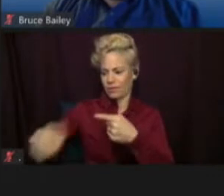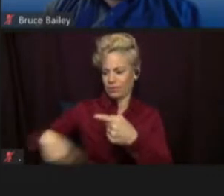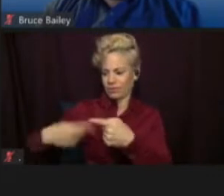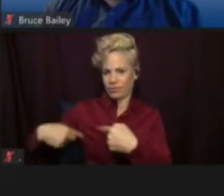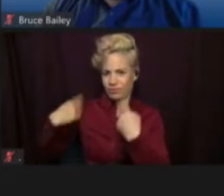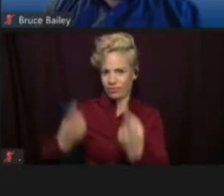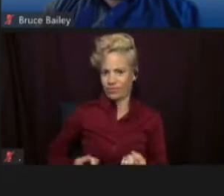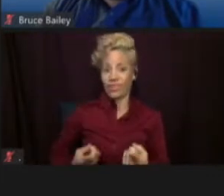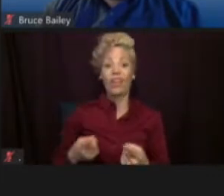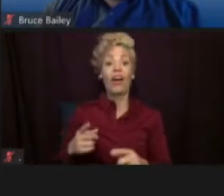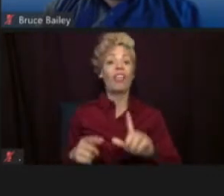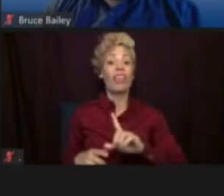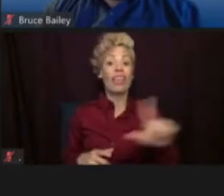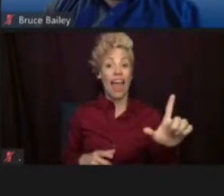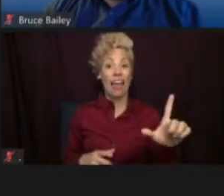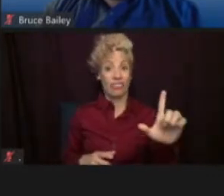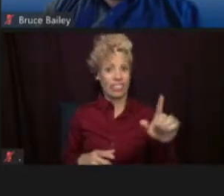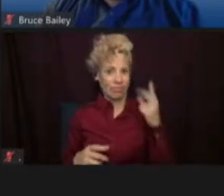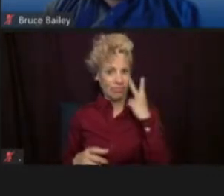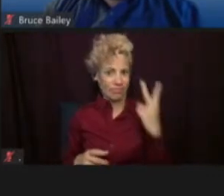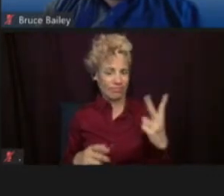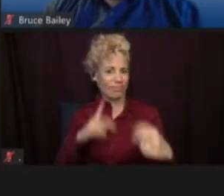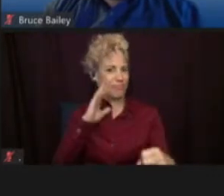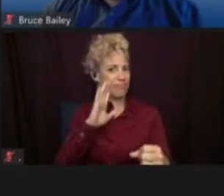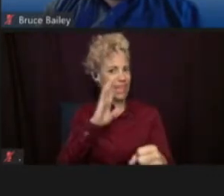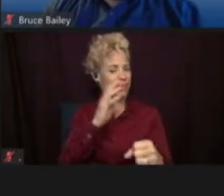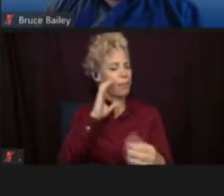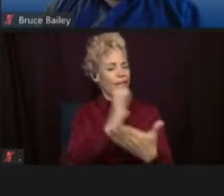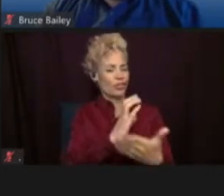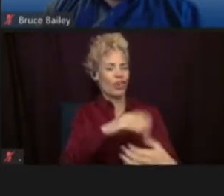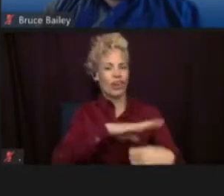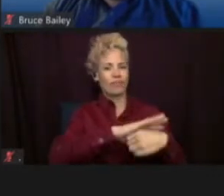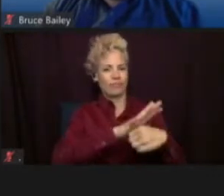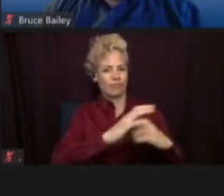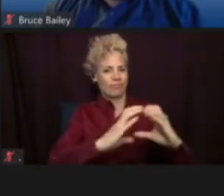of the COVID-19 molecule. It is a large gray sphere,